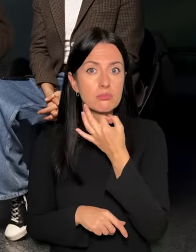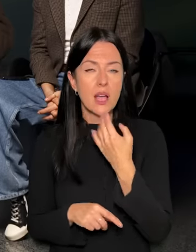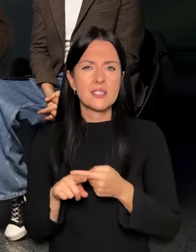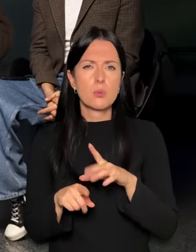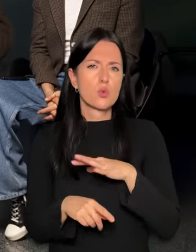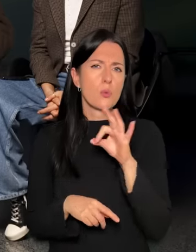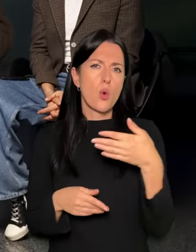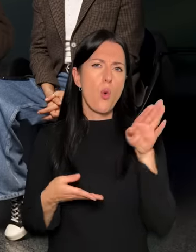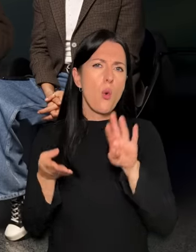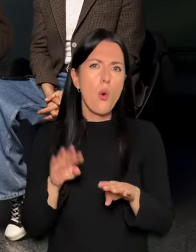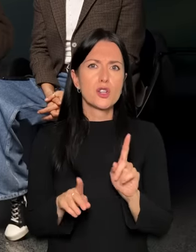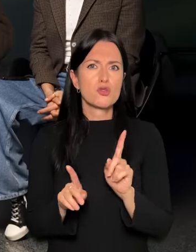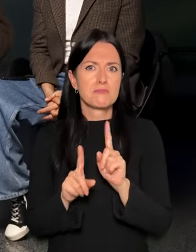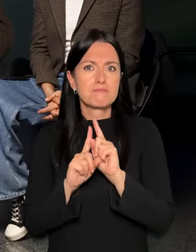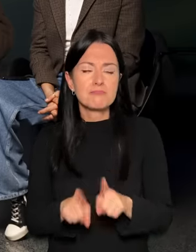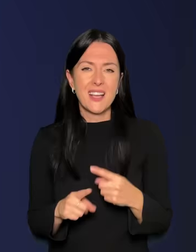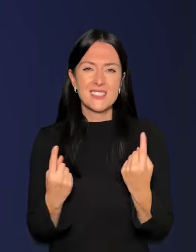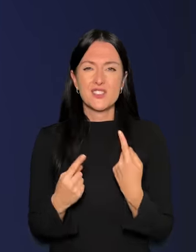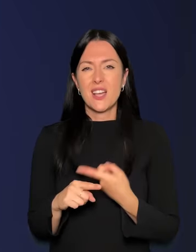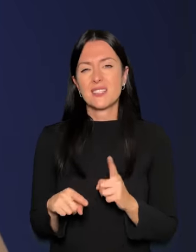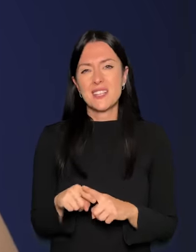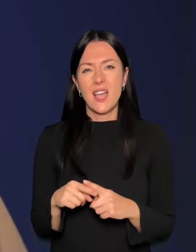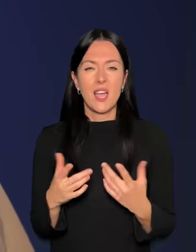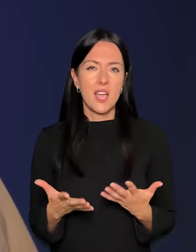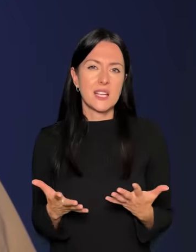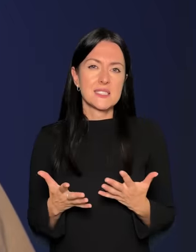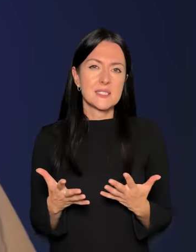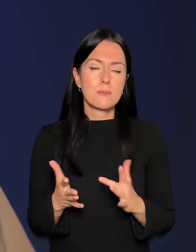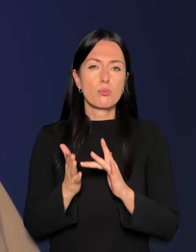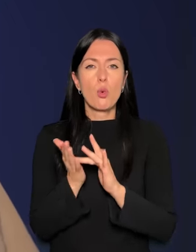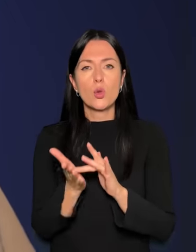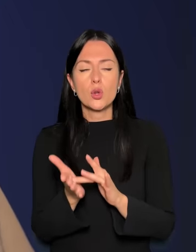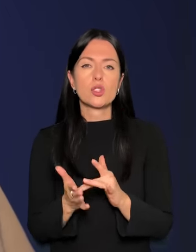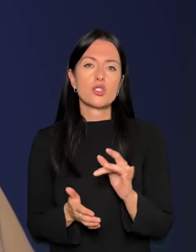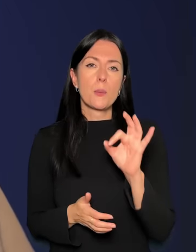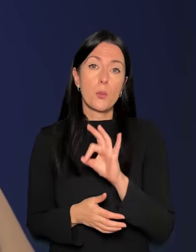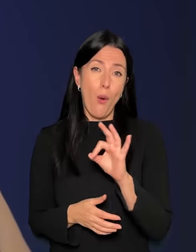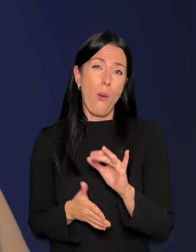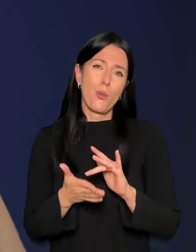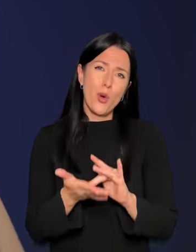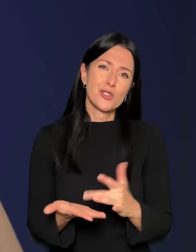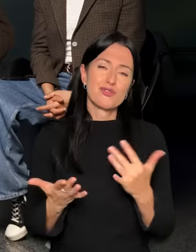People liked it because it was about mountains, it was something unusual - some travel videos or